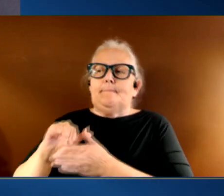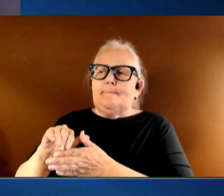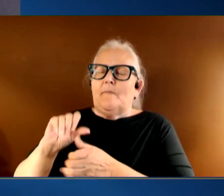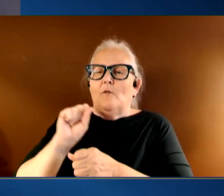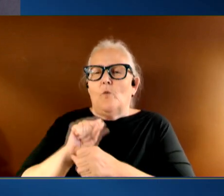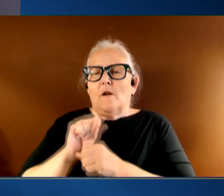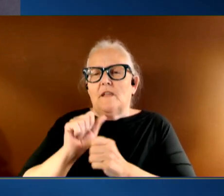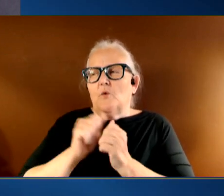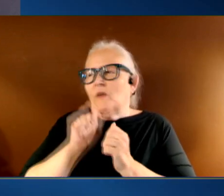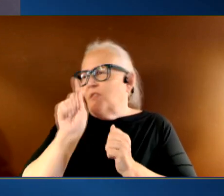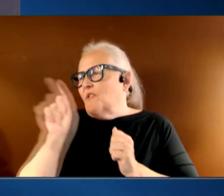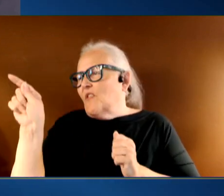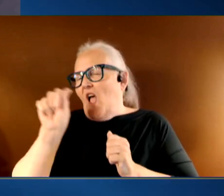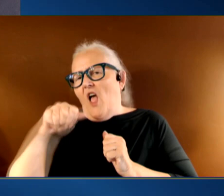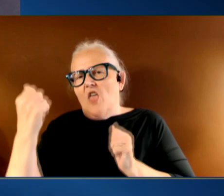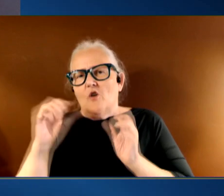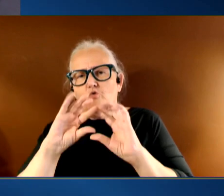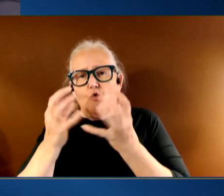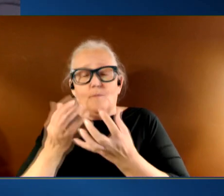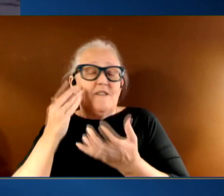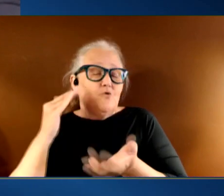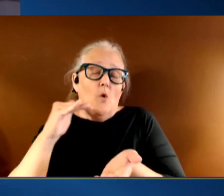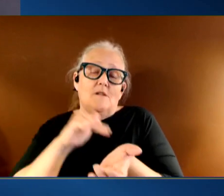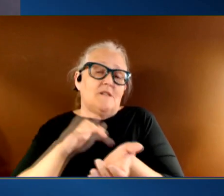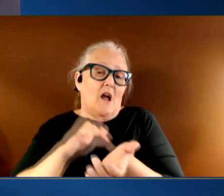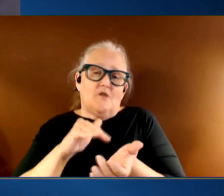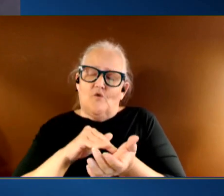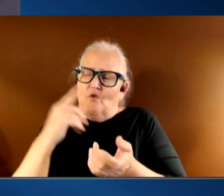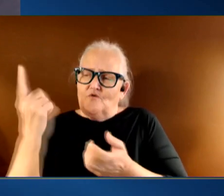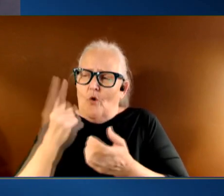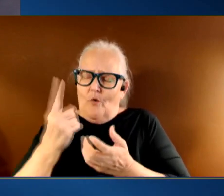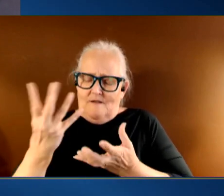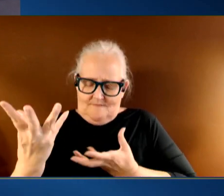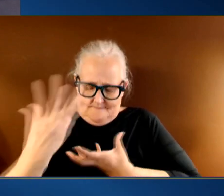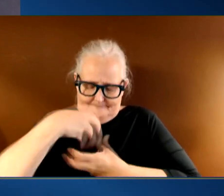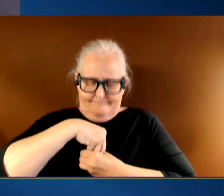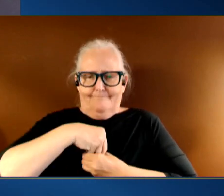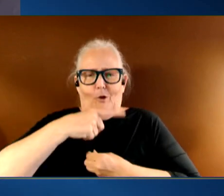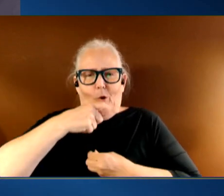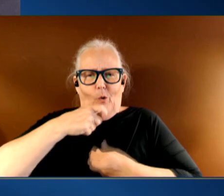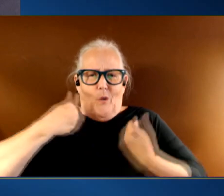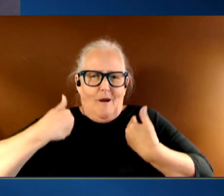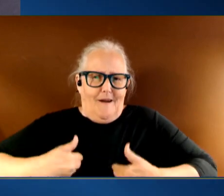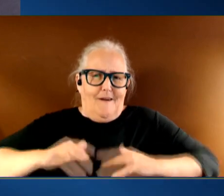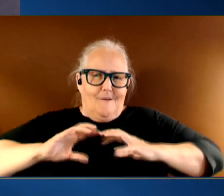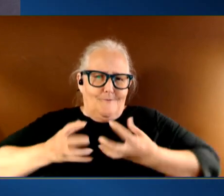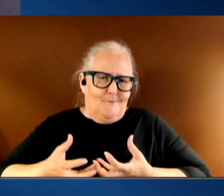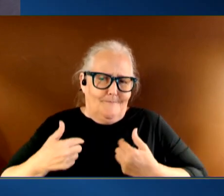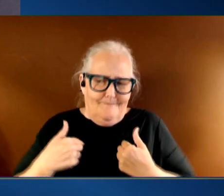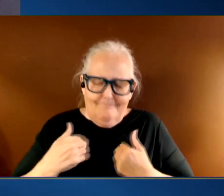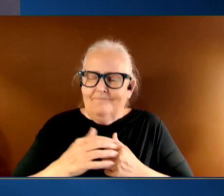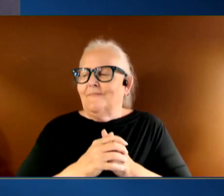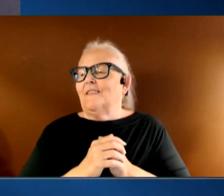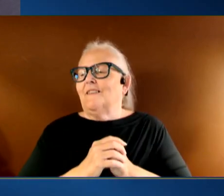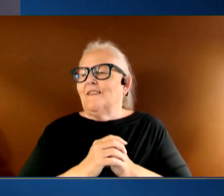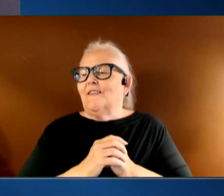Because physicians have always been a part of who we are. And it's been important that